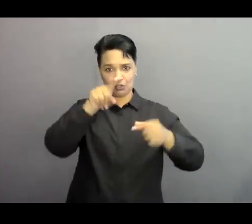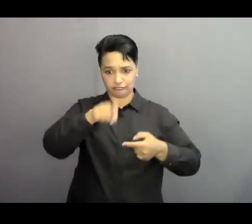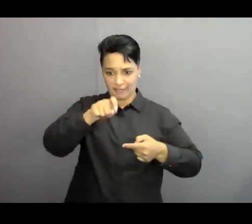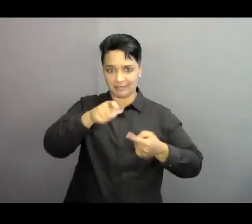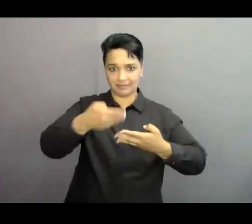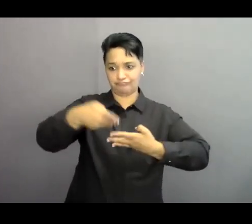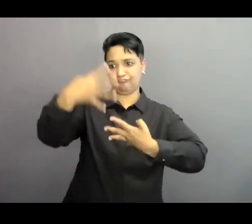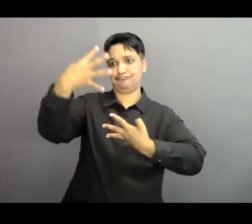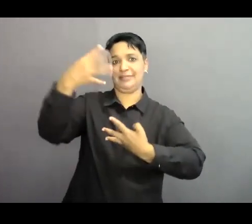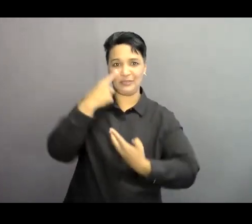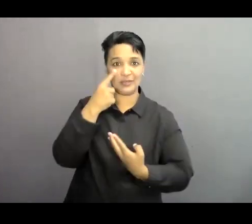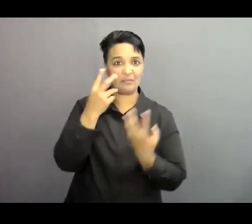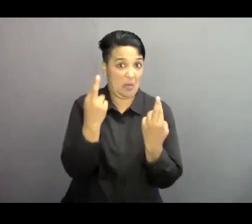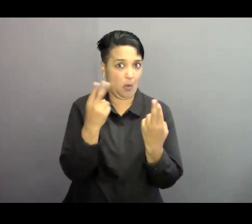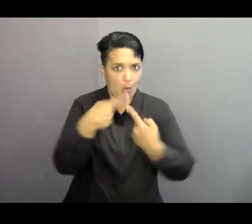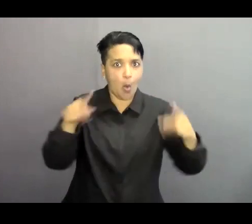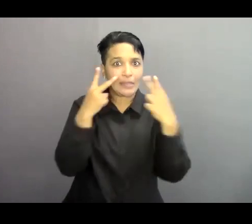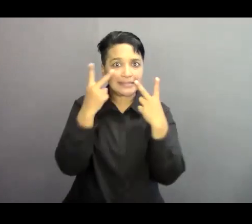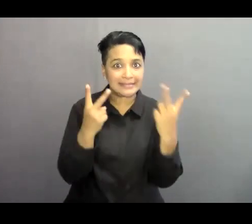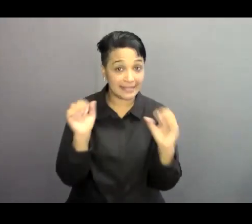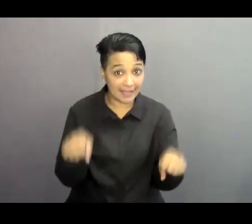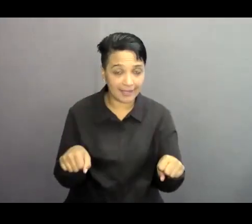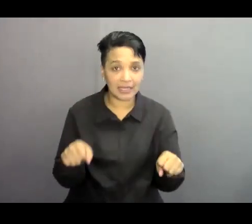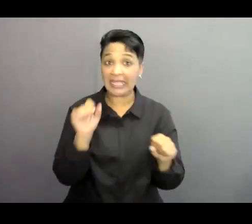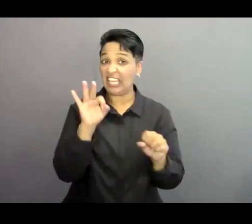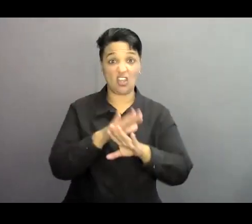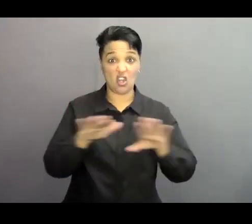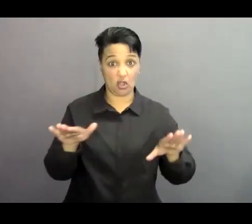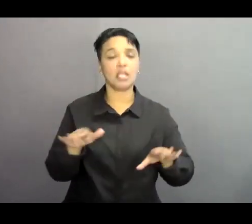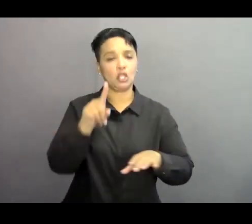visible to everyone. If not, you will have it again in your breakout groups.